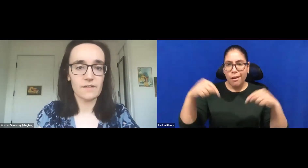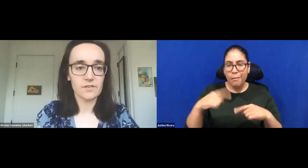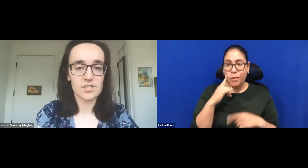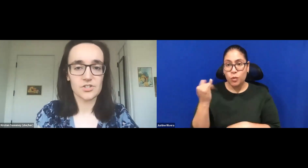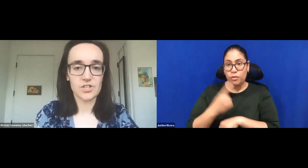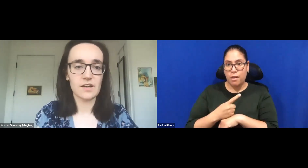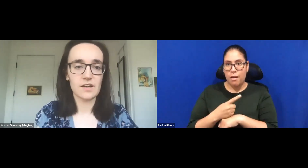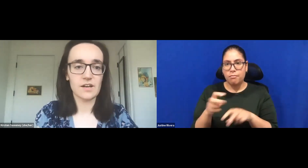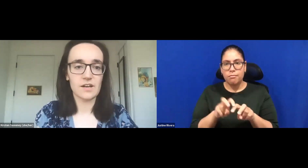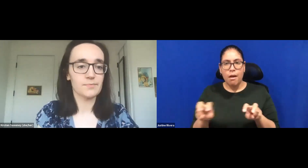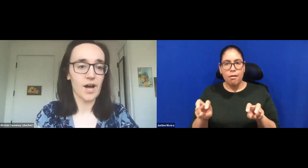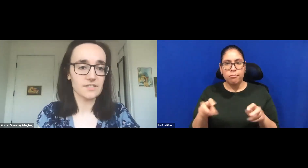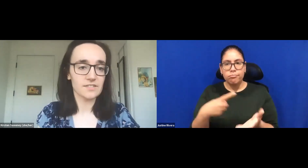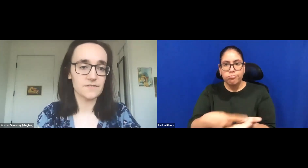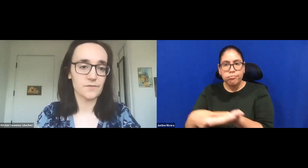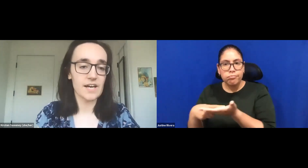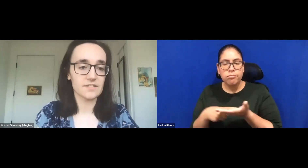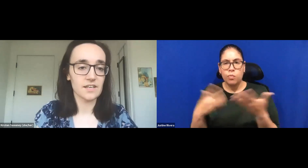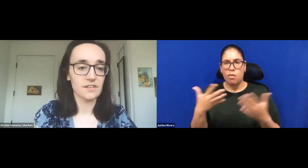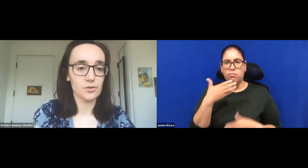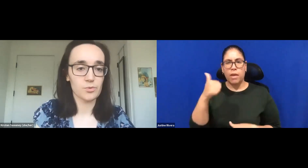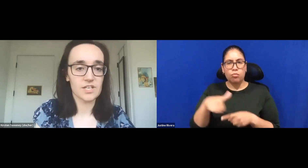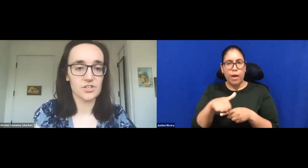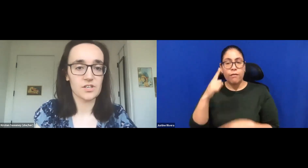conversation on best practices for ASL interpretation in